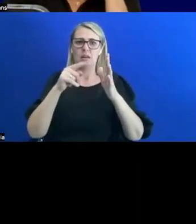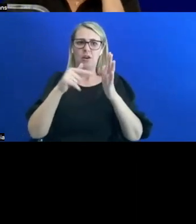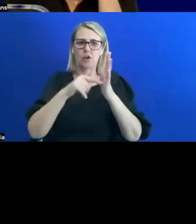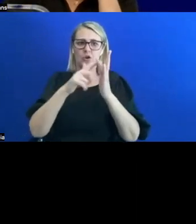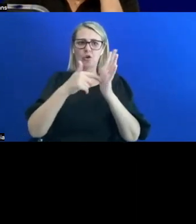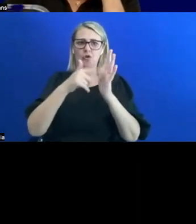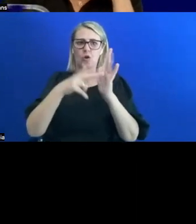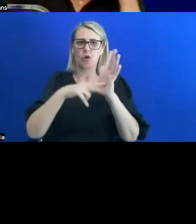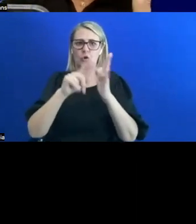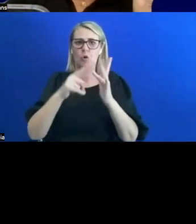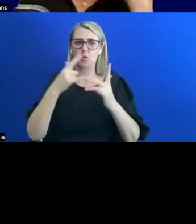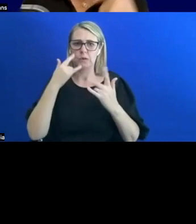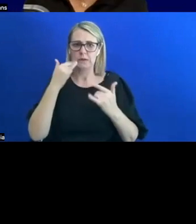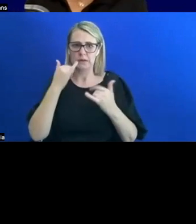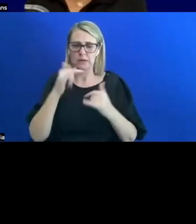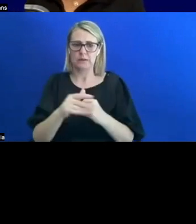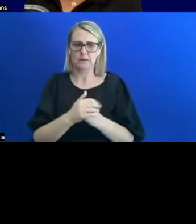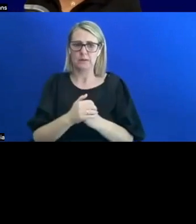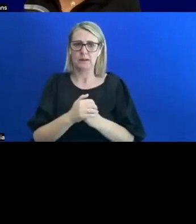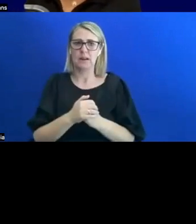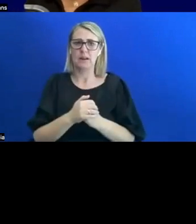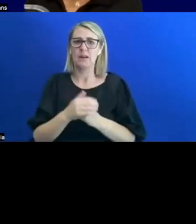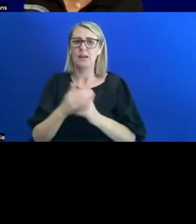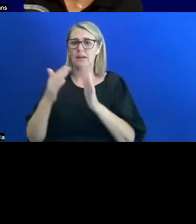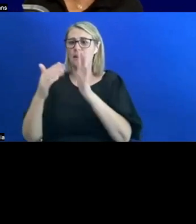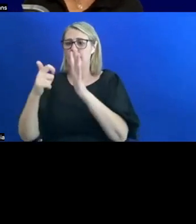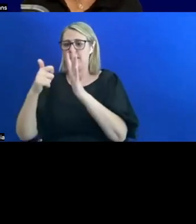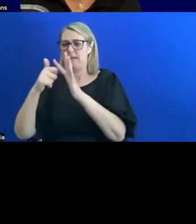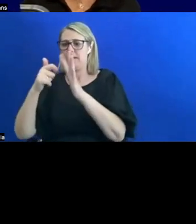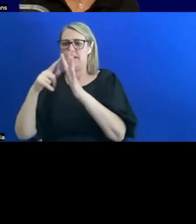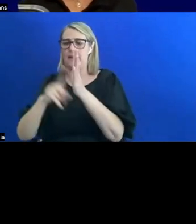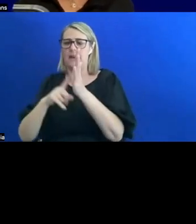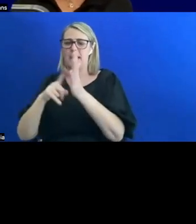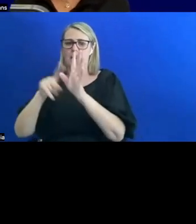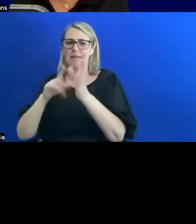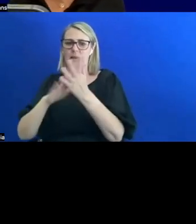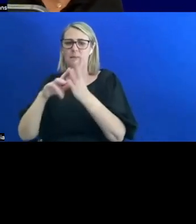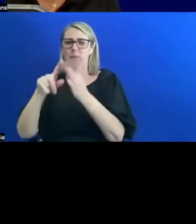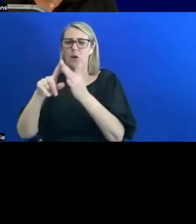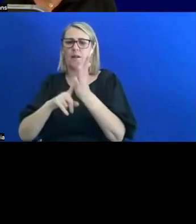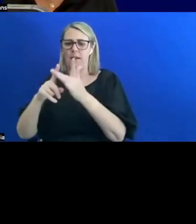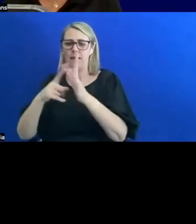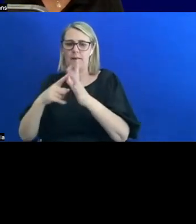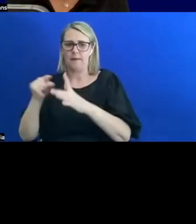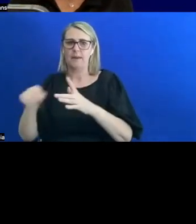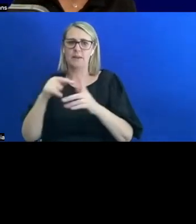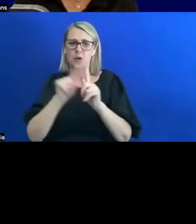herself has created some specific tools and these include the Interoception Awareness Interview, The